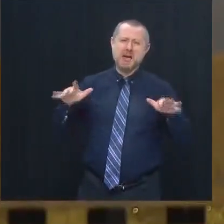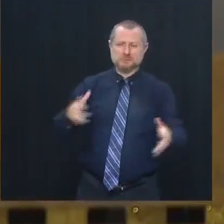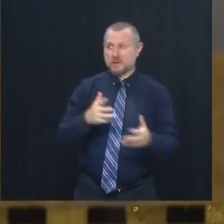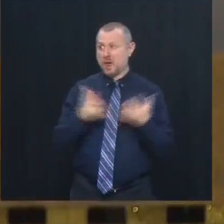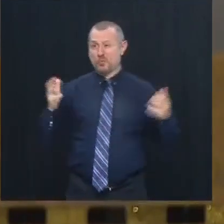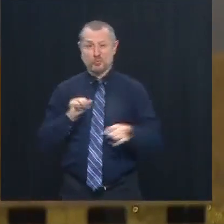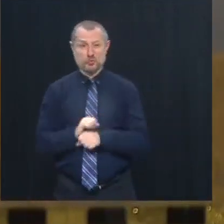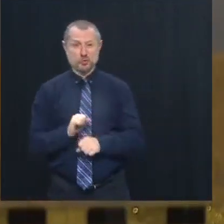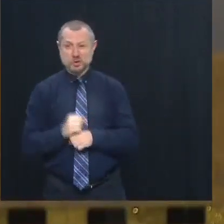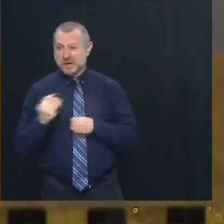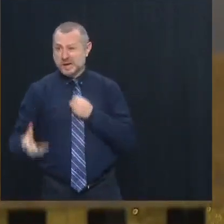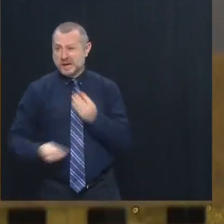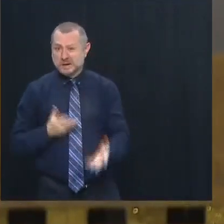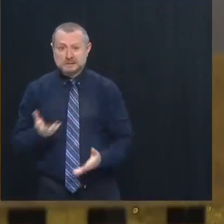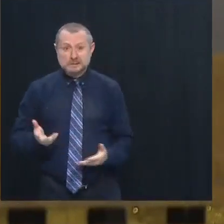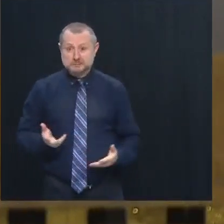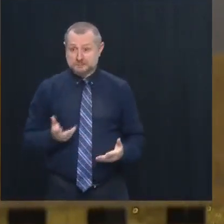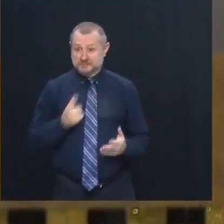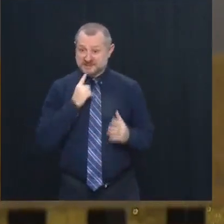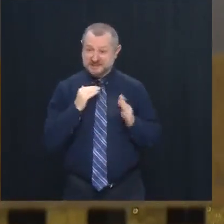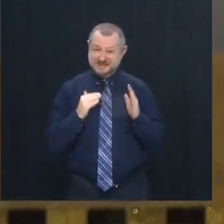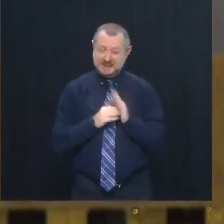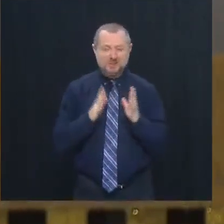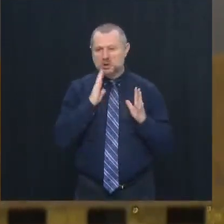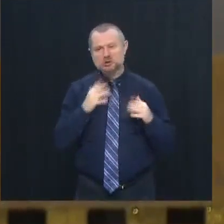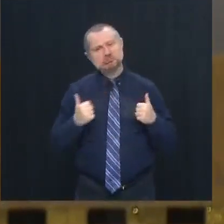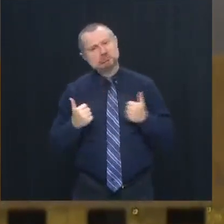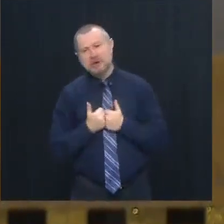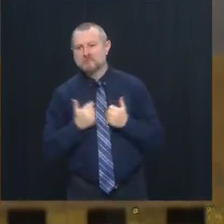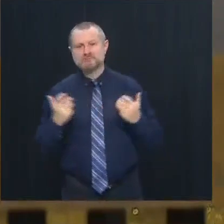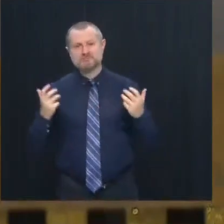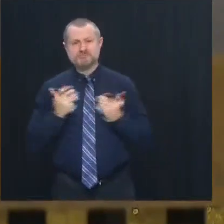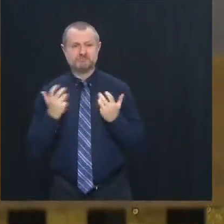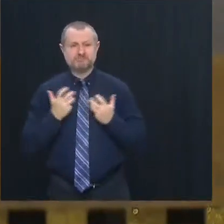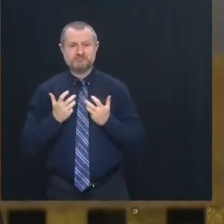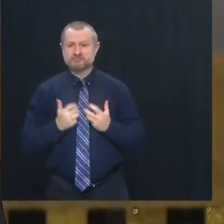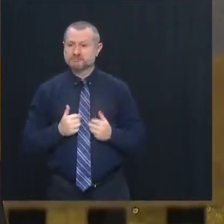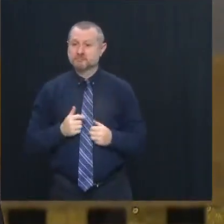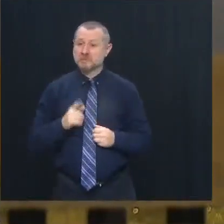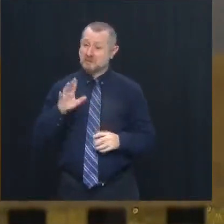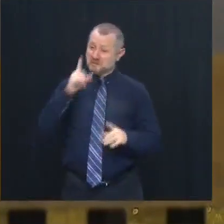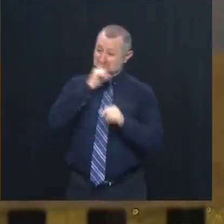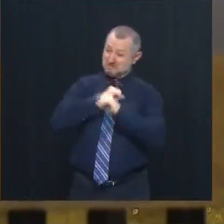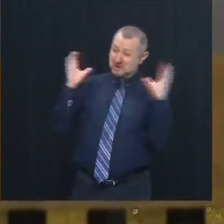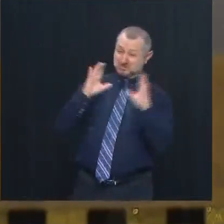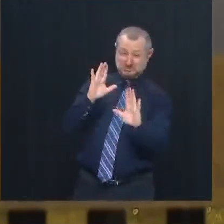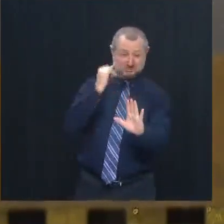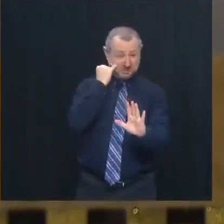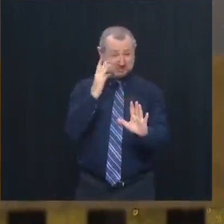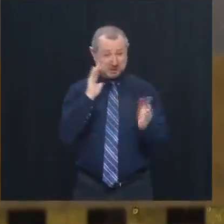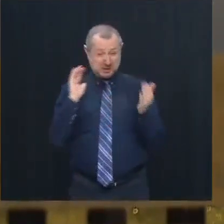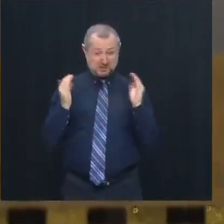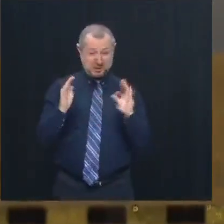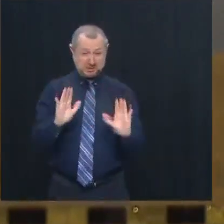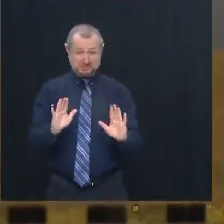MILLION AMERICANS. THIS IS A MASSIVE OPERATION.